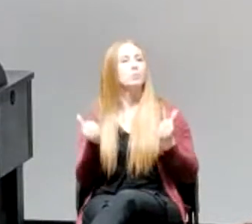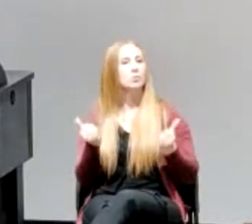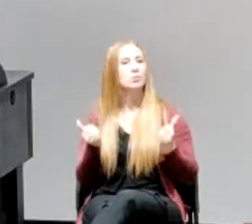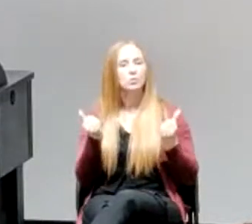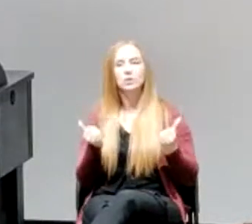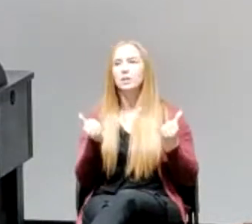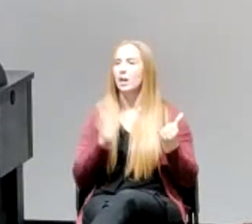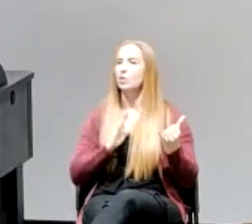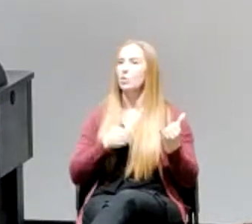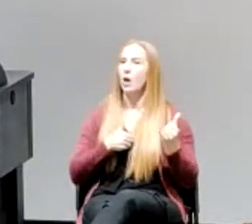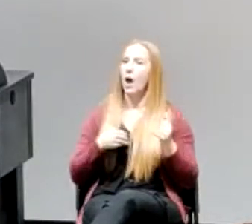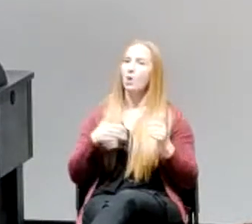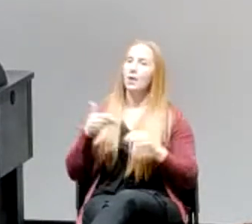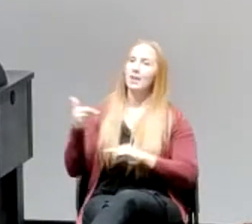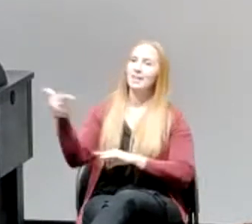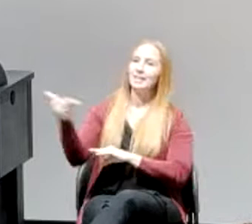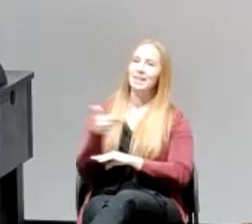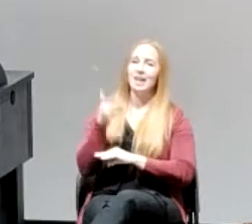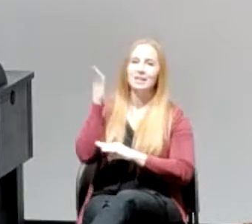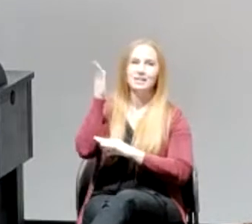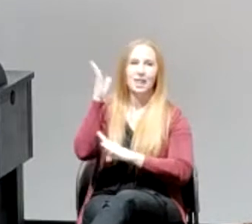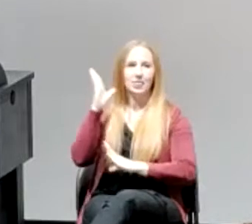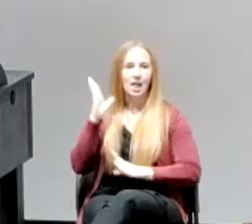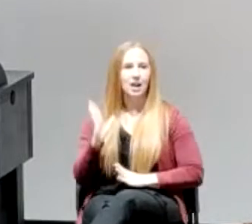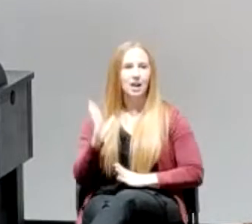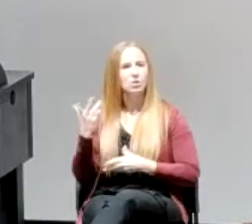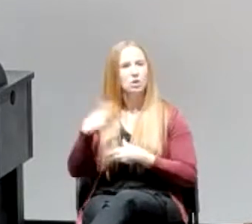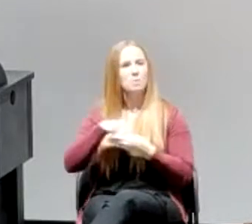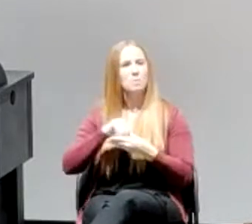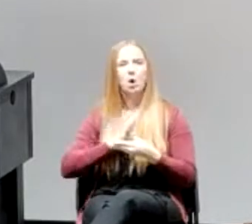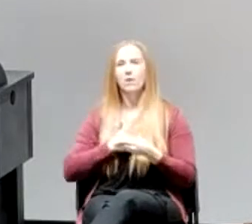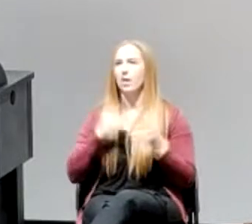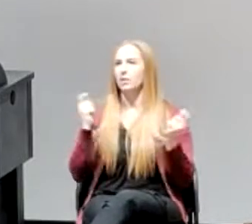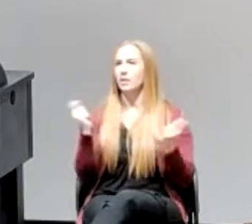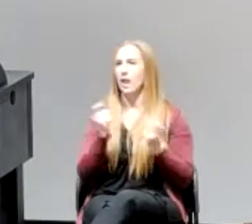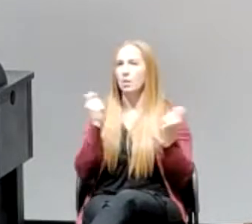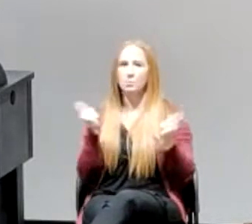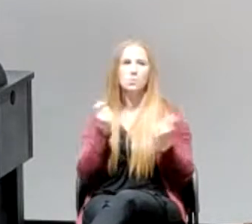Glad to see you here, those of you here in the space with us today as well as those who are viewing us online.